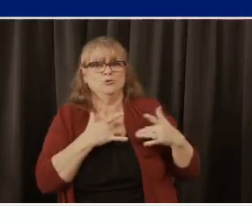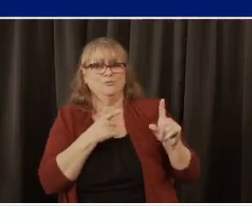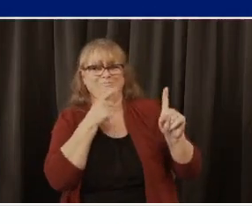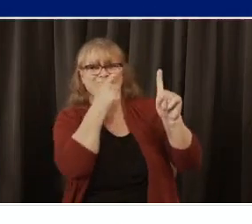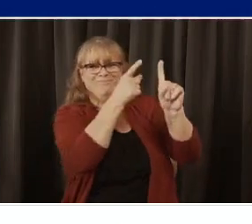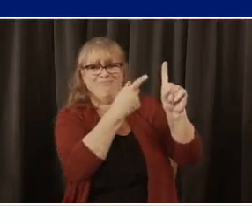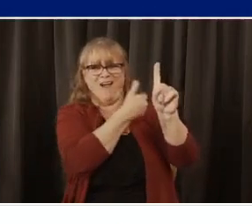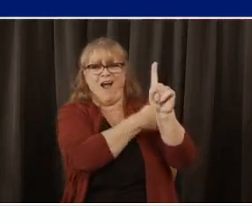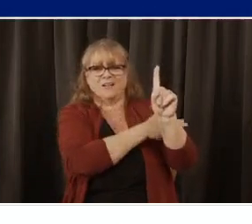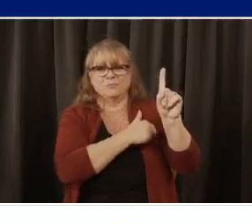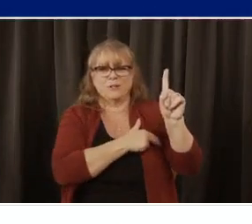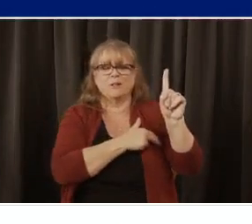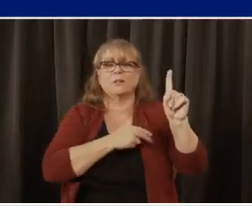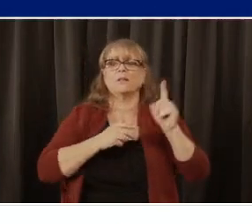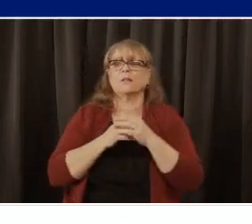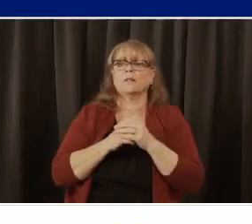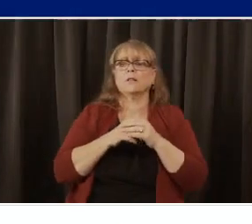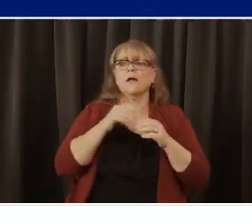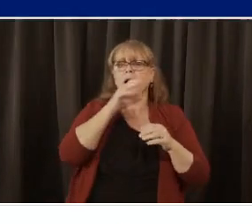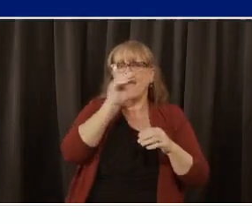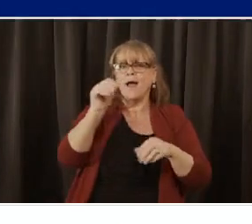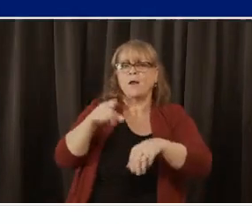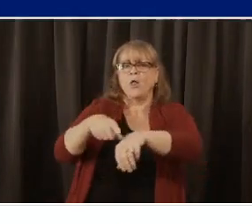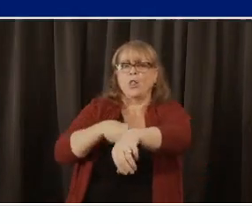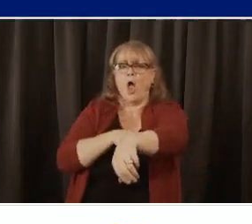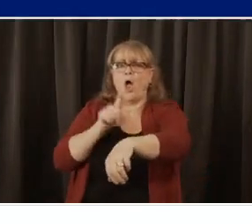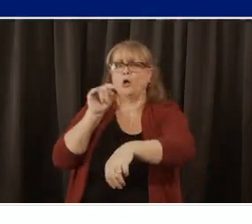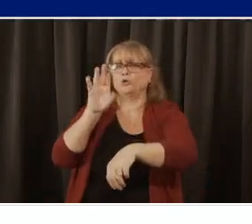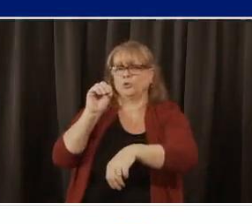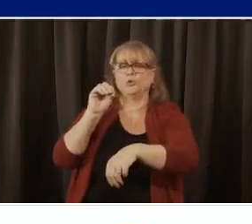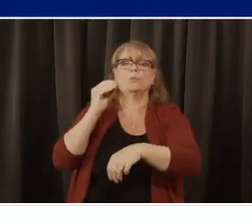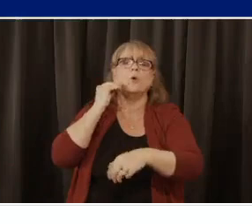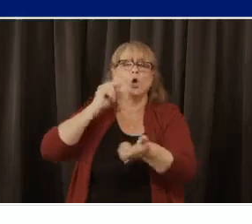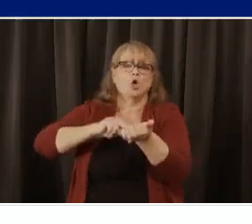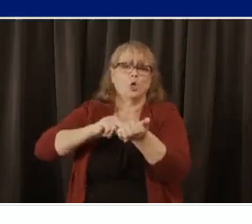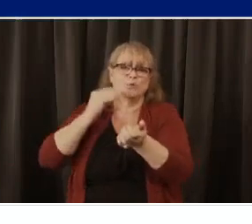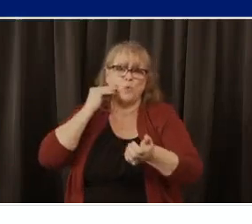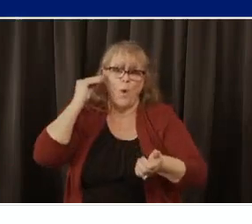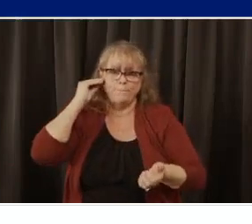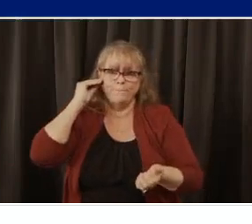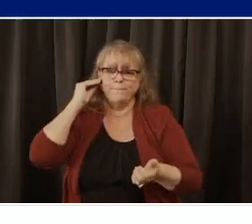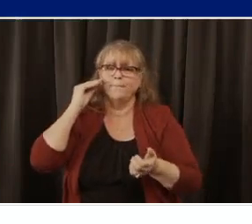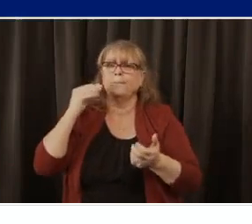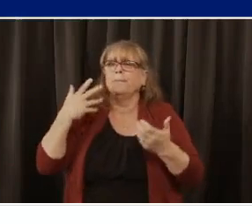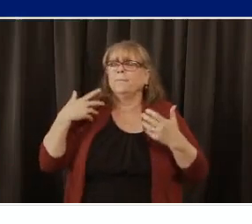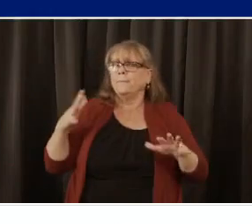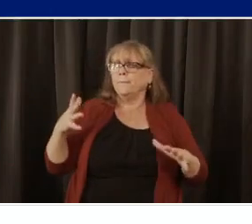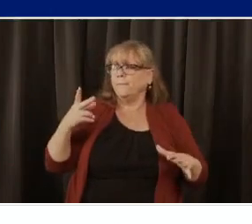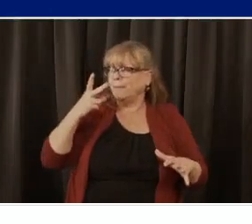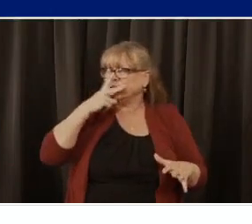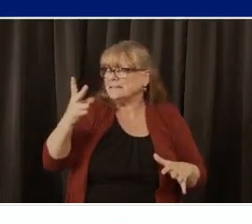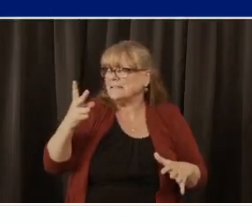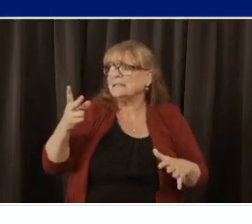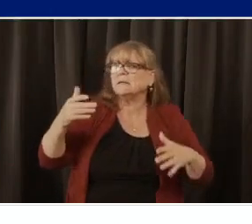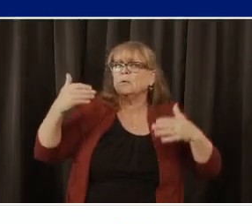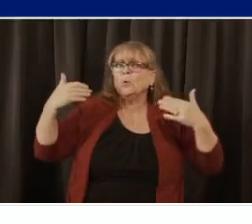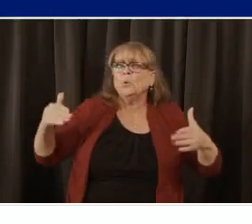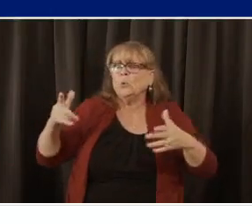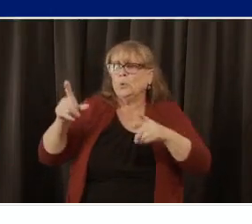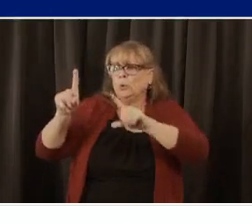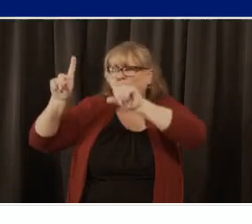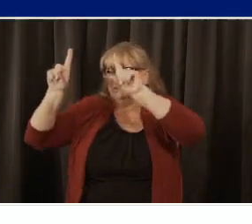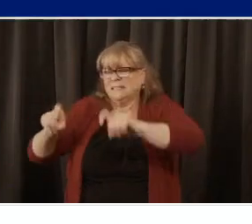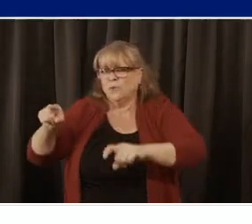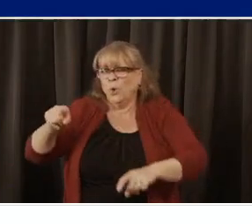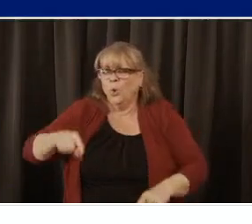was identified early on, we took a small state run website known as em resource,